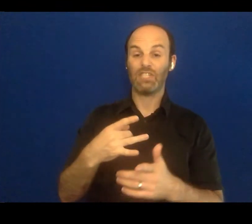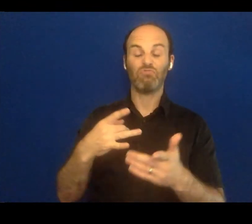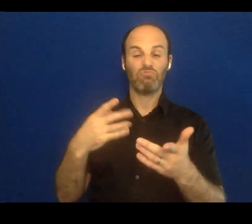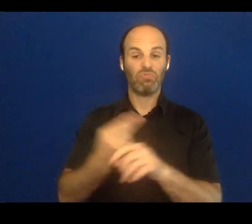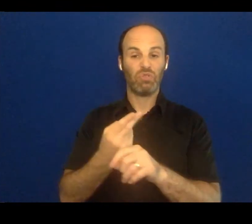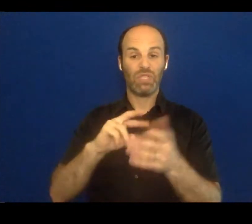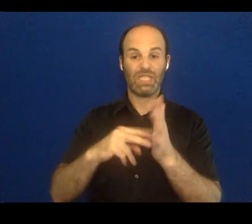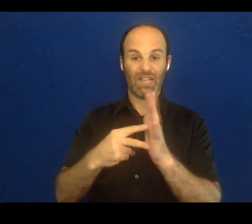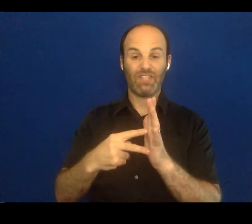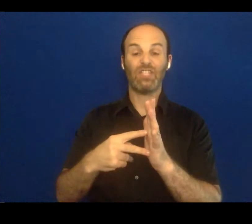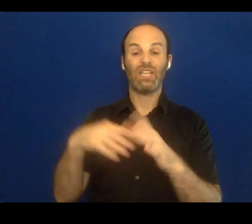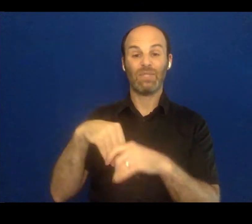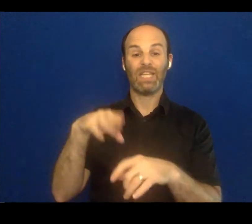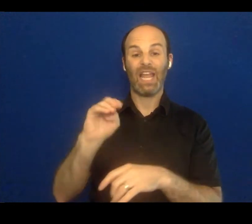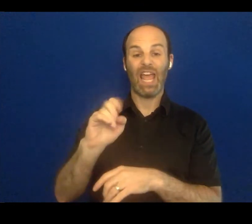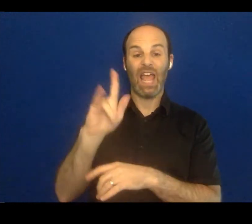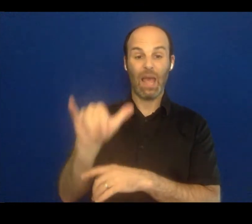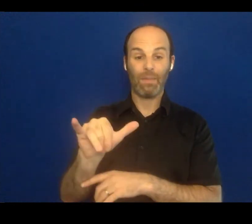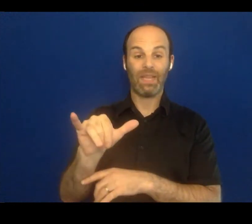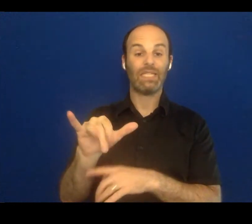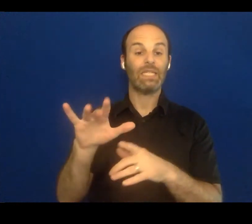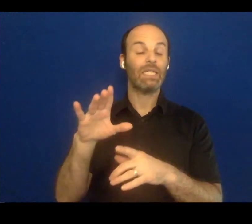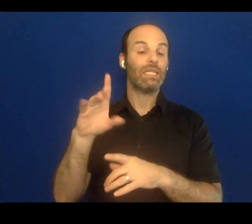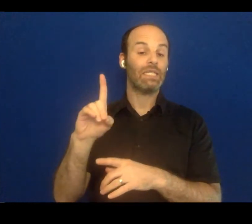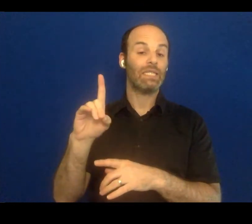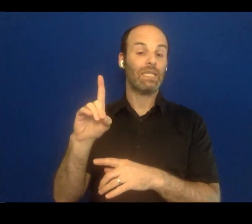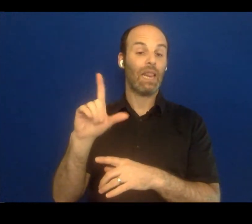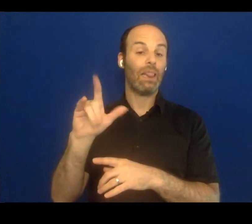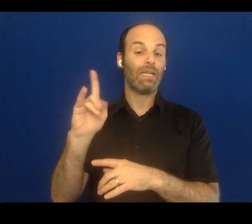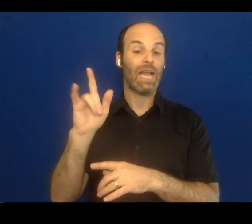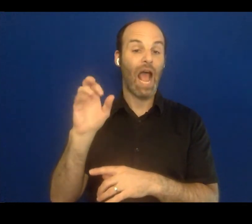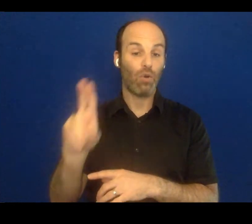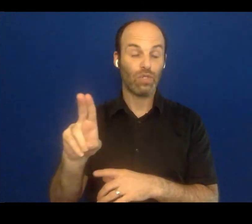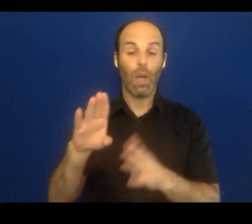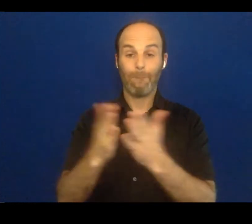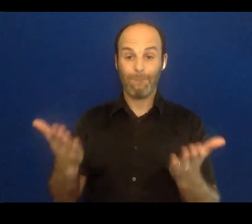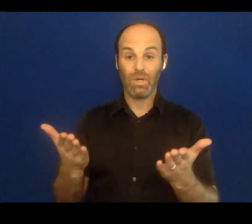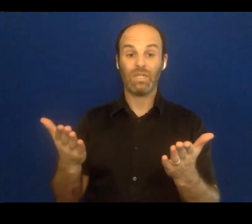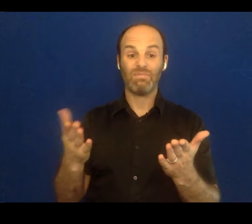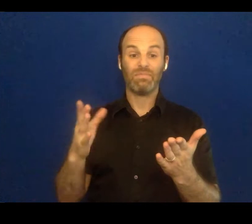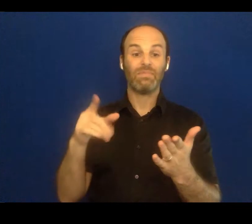IN EMILY'S BOOK, ABLEISM IS ATTITUDES, ACTIONS AND